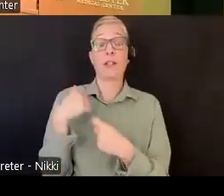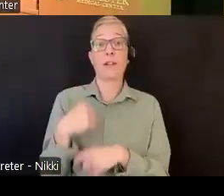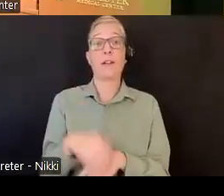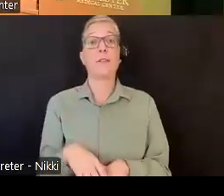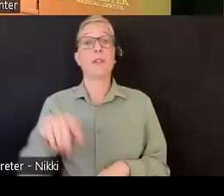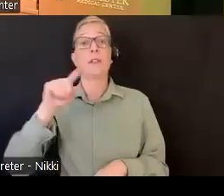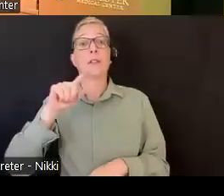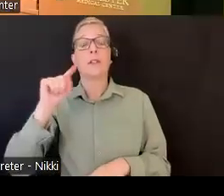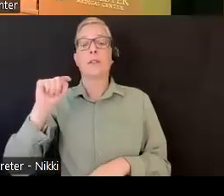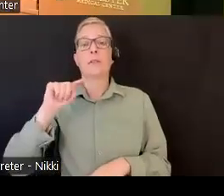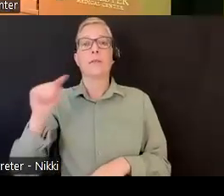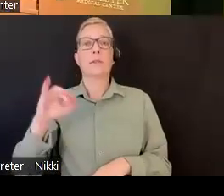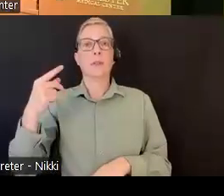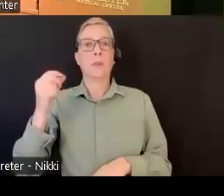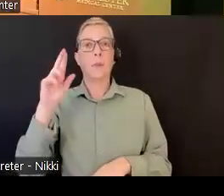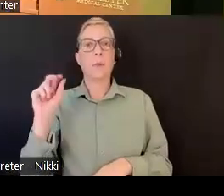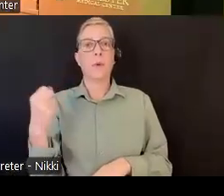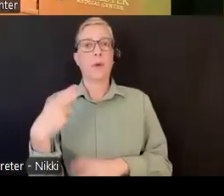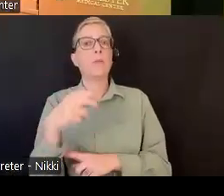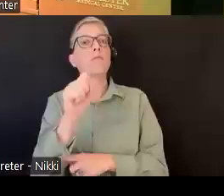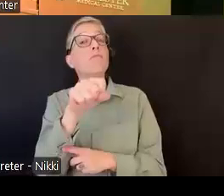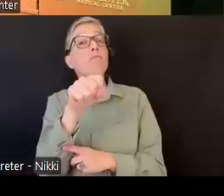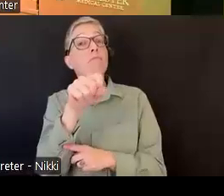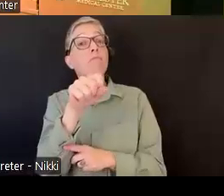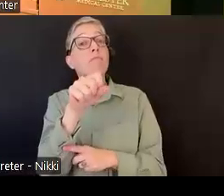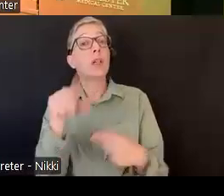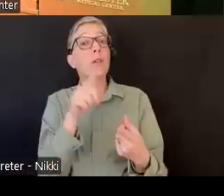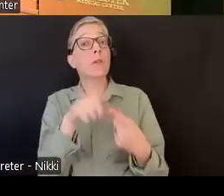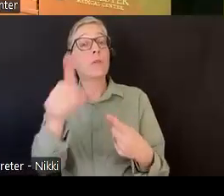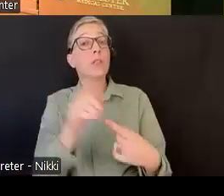those. I will tell you this whole row, like all we said when you ended was, "Wow." So,